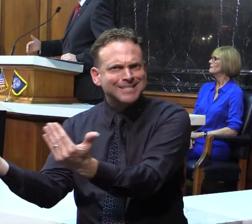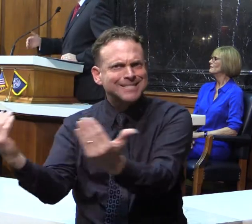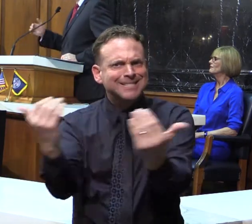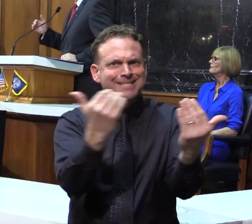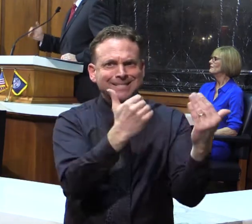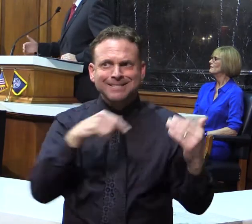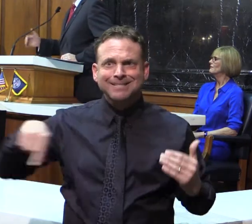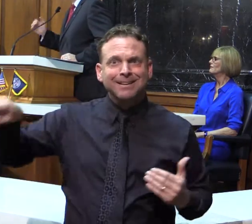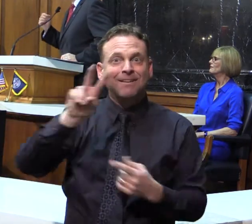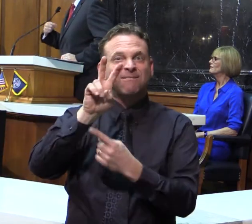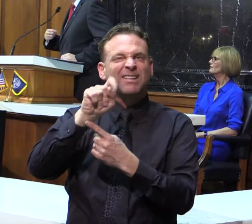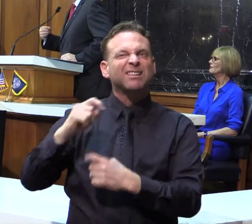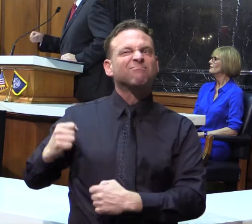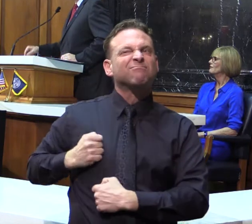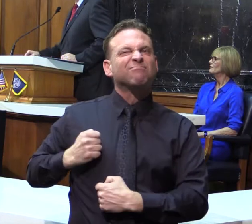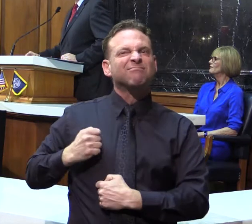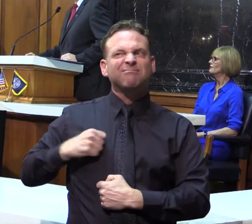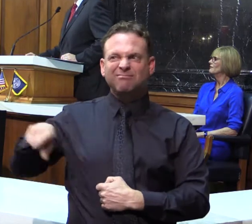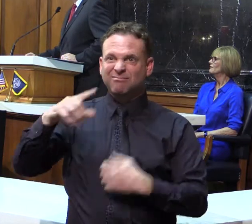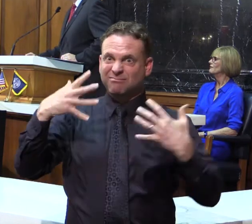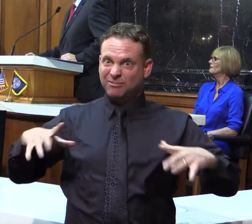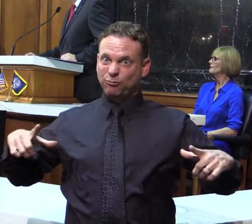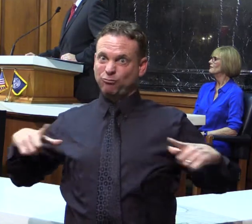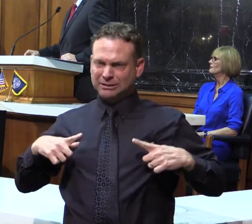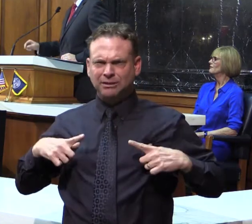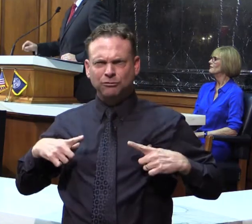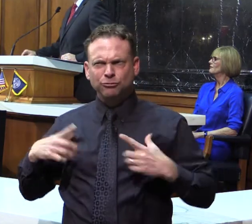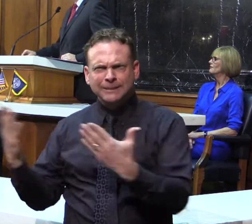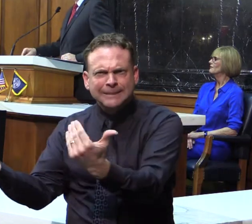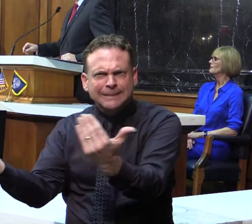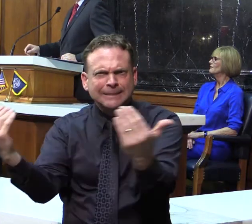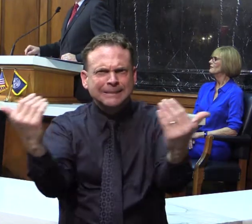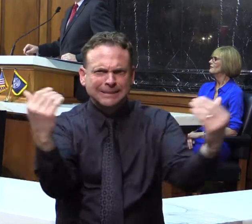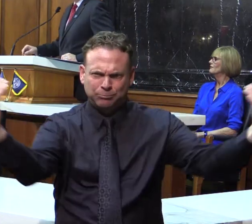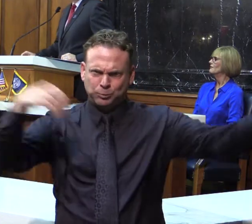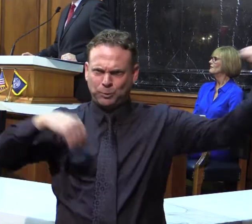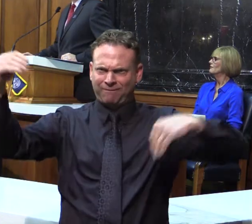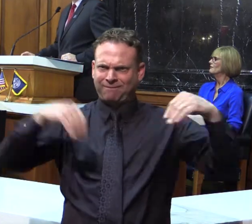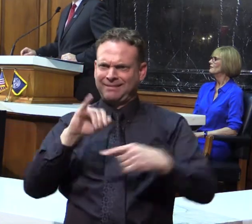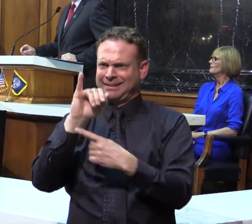Not only have our vets earned our gratitude and support … but their discipline, focus